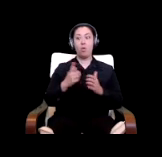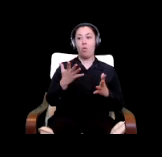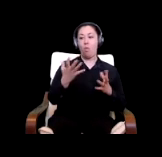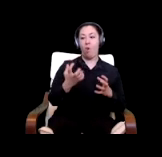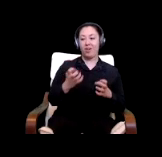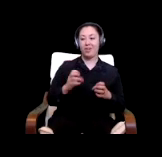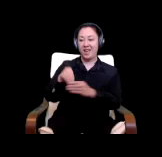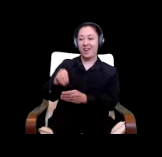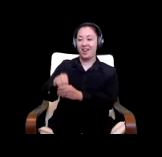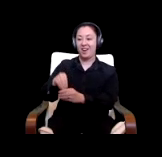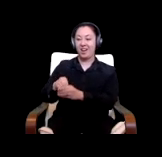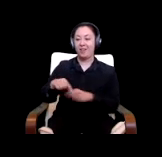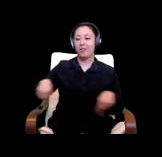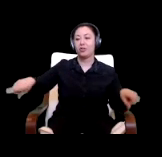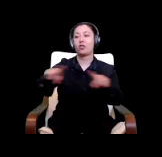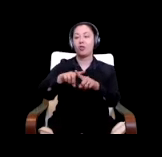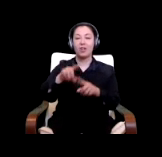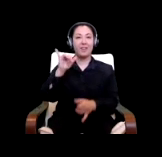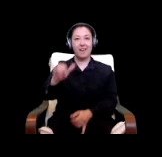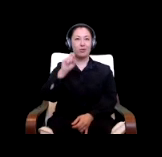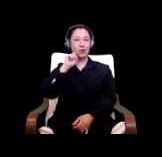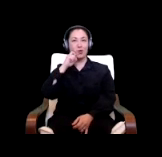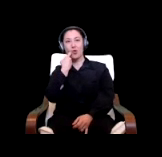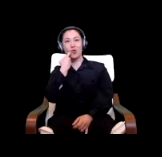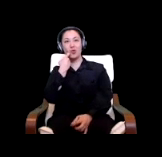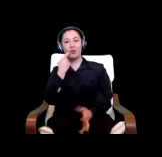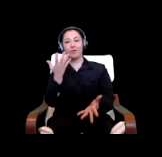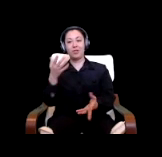and it was the cool thing to do was to learn more about Jacob and be a good friend to him.